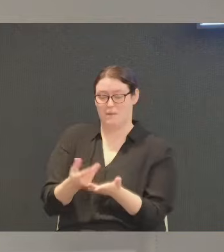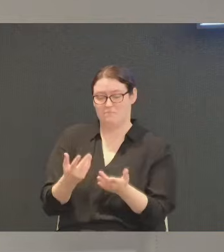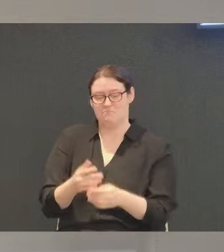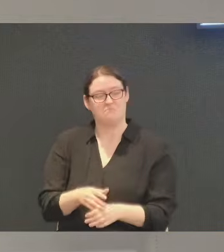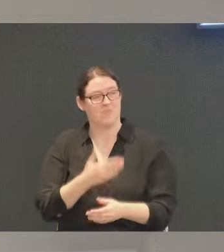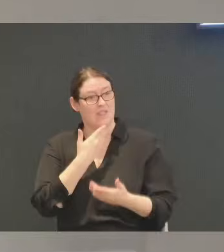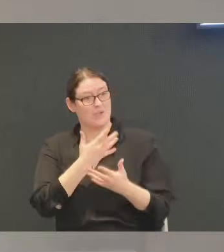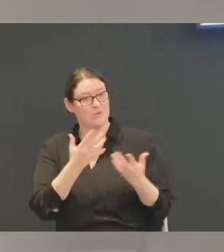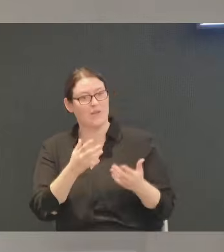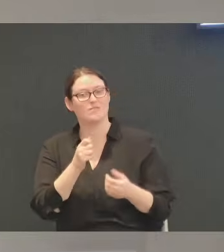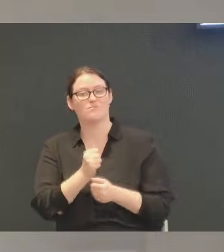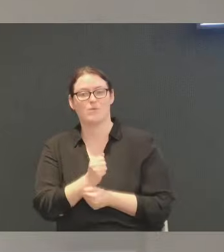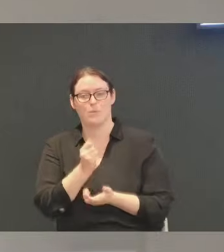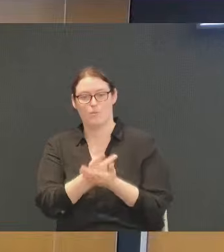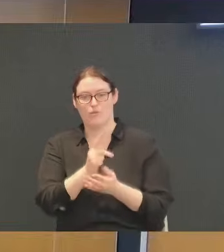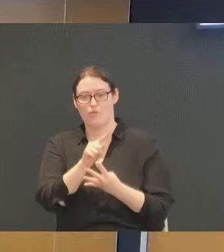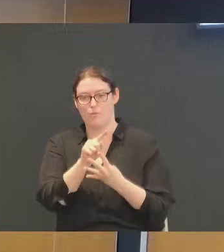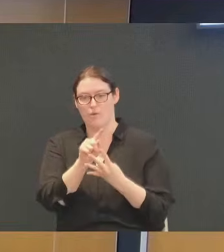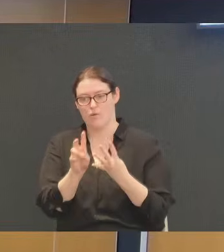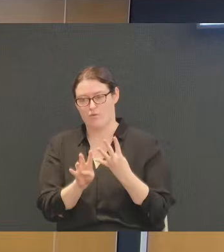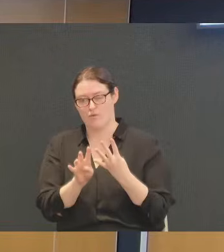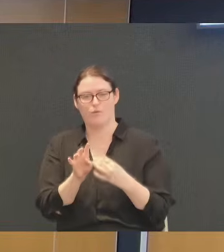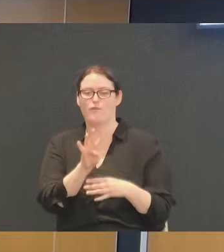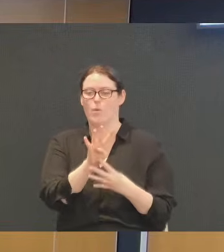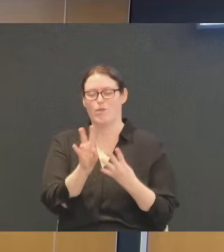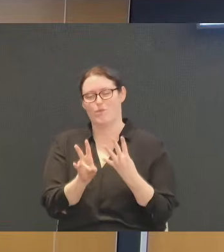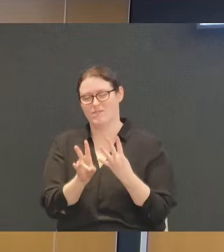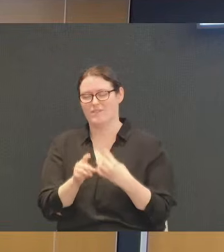items four through seven. Second. Commissioner Summerow Dumas. Yes. Commissioner Reece. Yes.